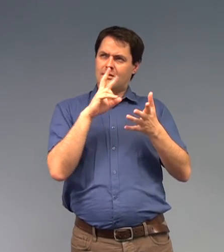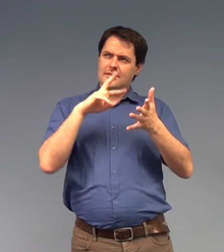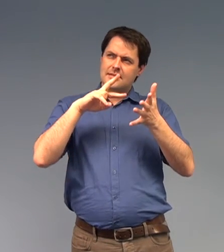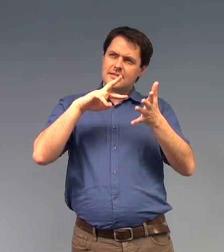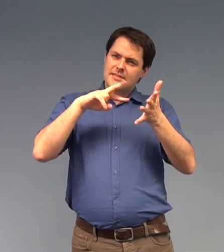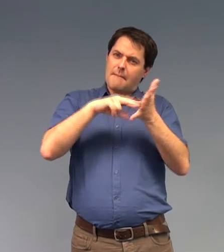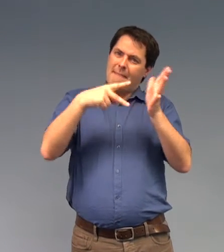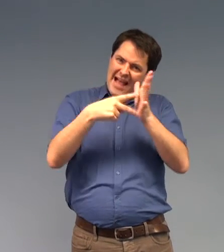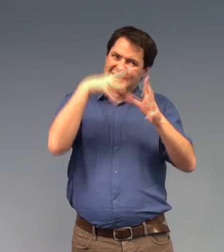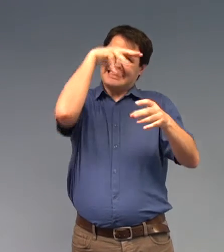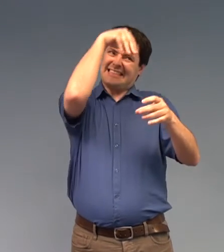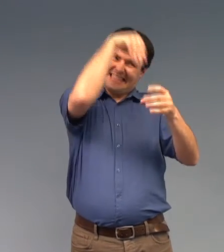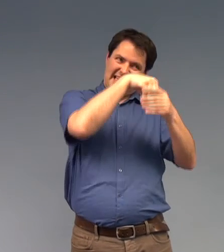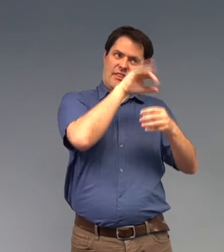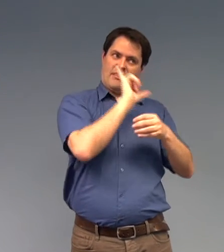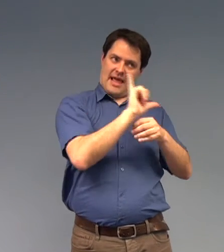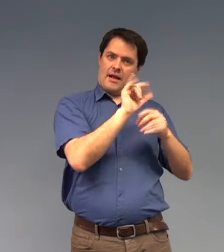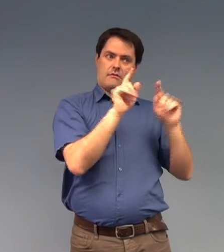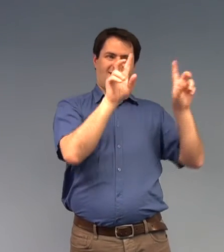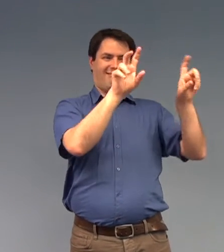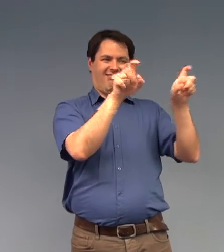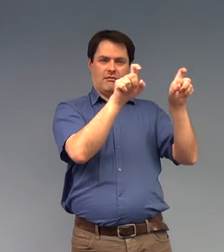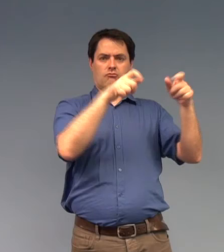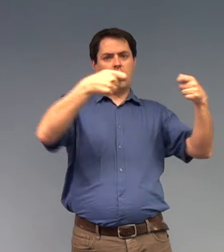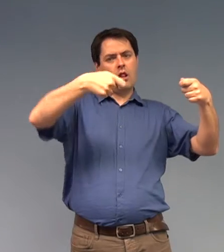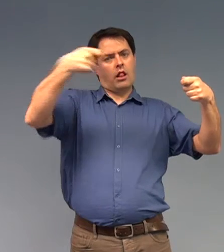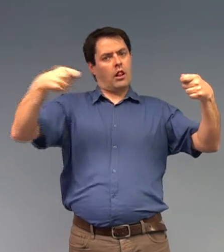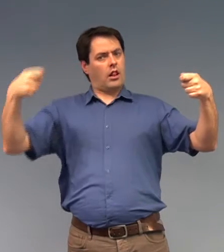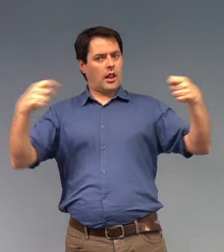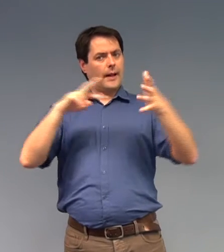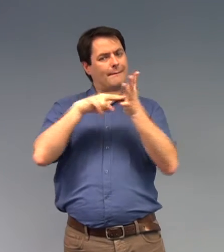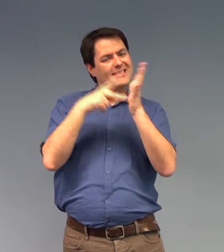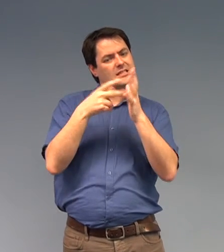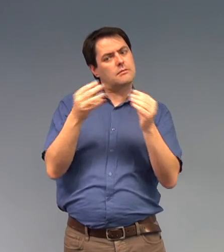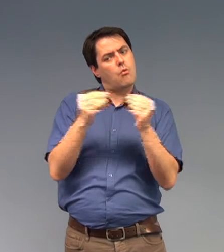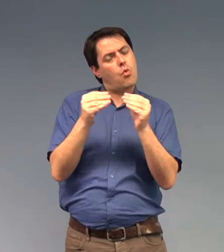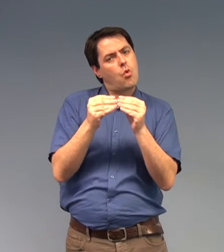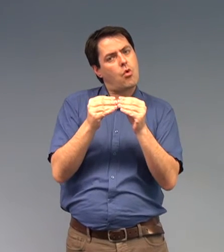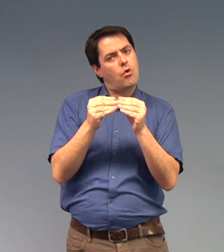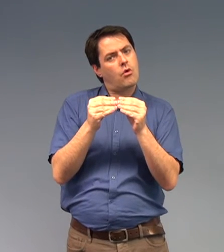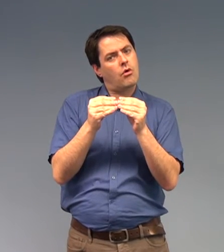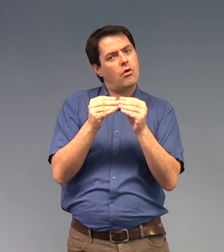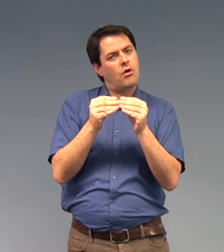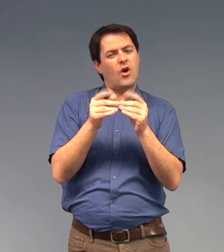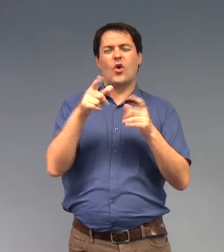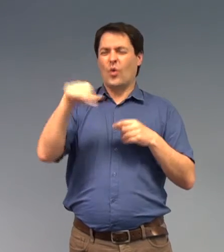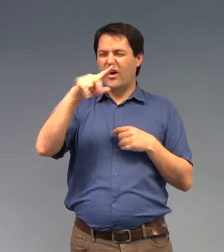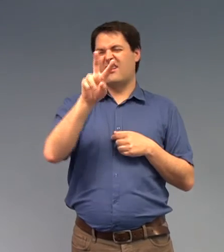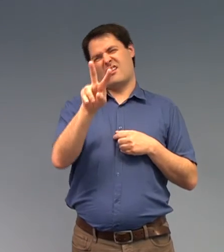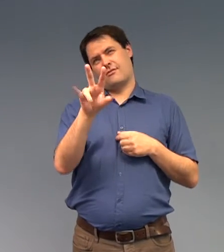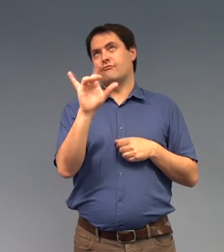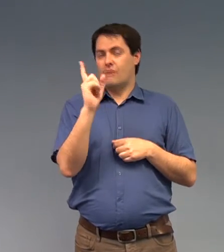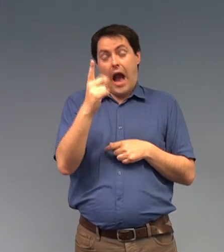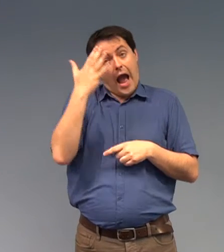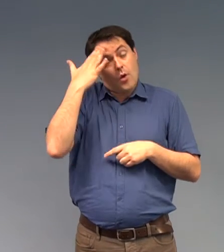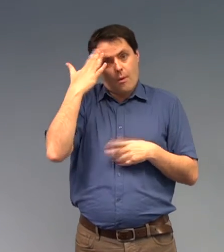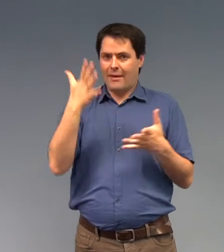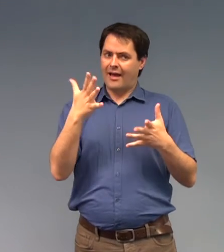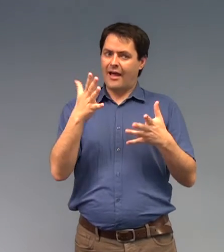(in DC) (at the present moment.) What relevance theory would say is that this is the semantic representation